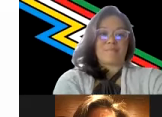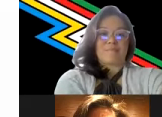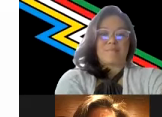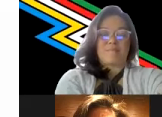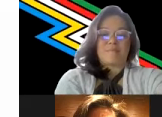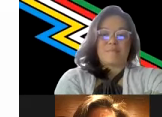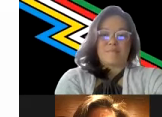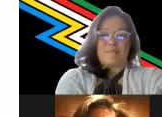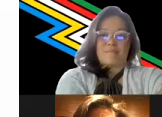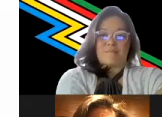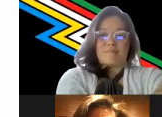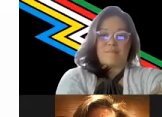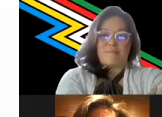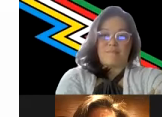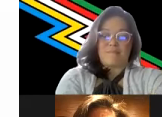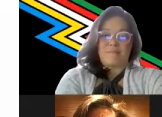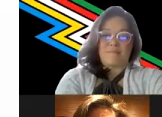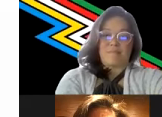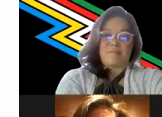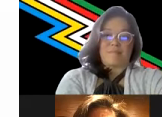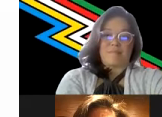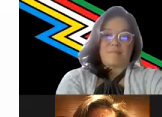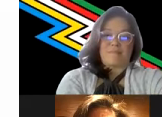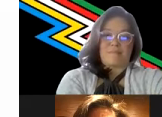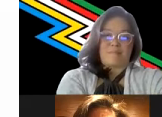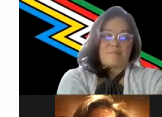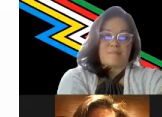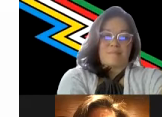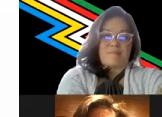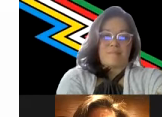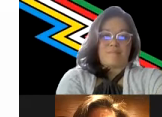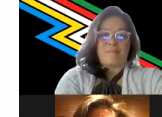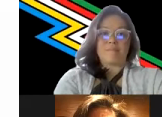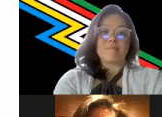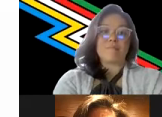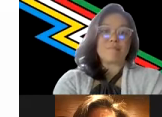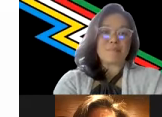Another person writes normal wasn't working for sure. I feel empowered and excited about